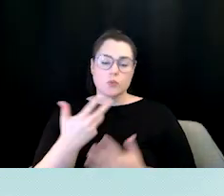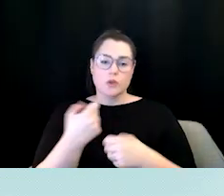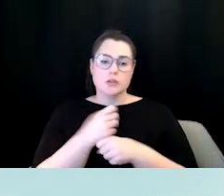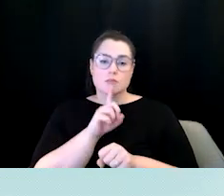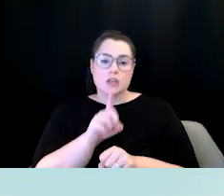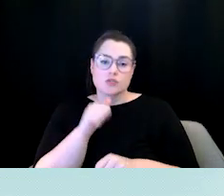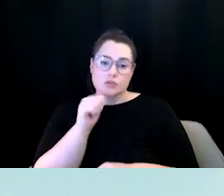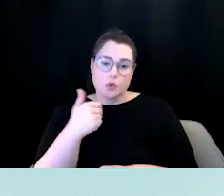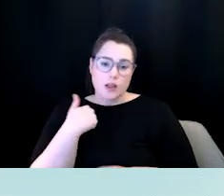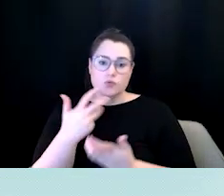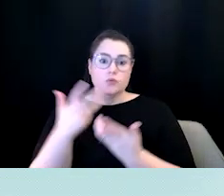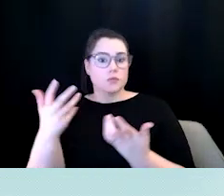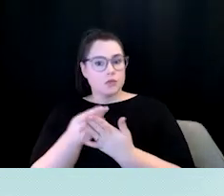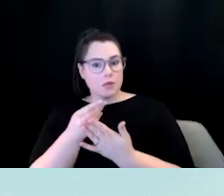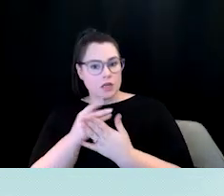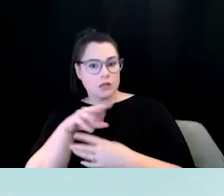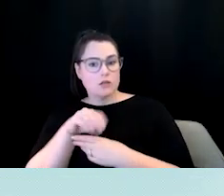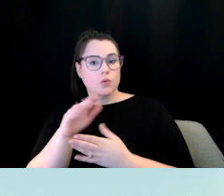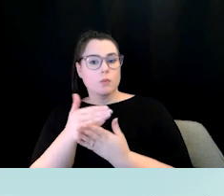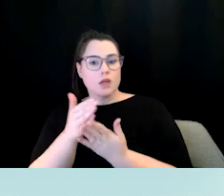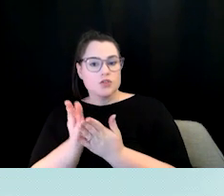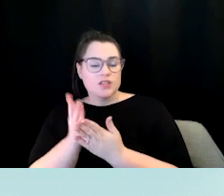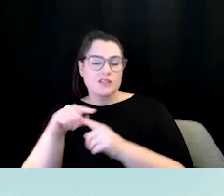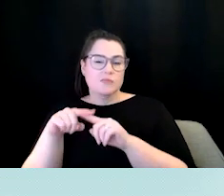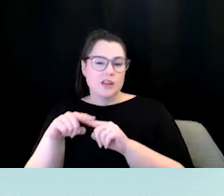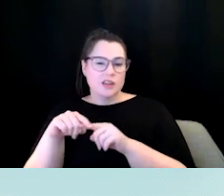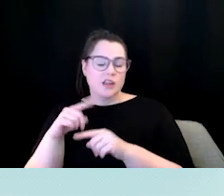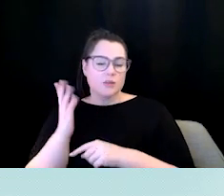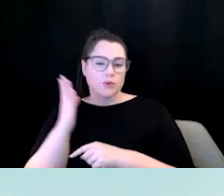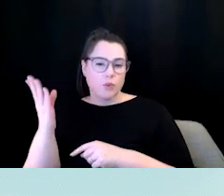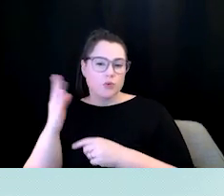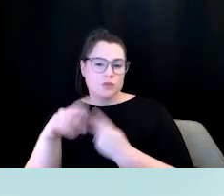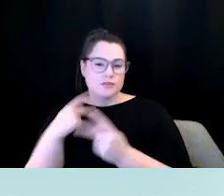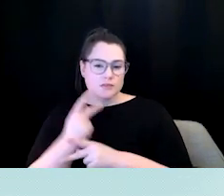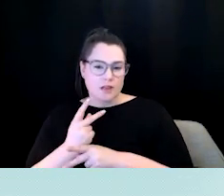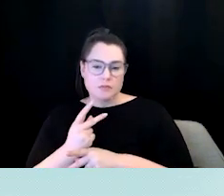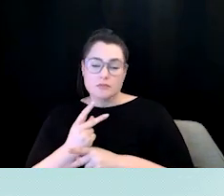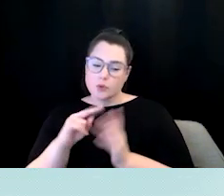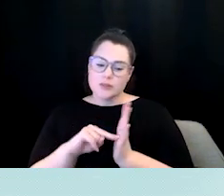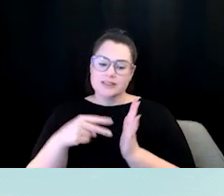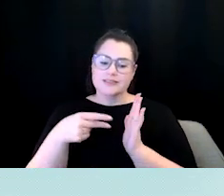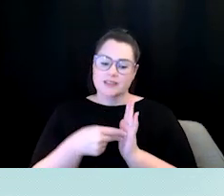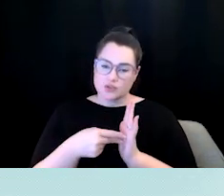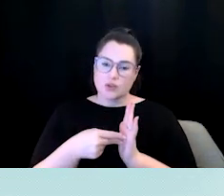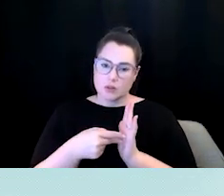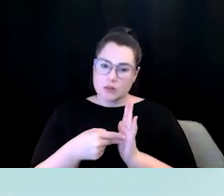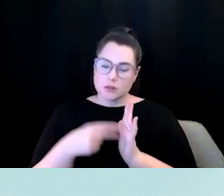in a budget depending on a particular proposal type. So it was purposeful because we want you to take advantage of all the compliance checks